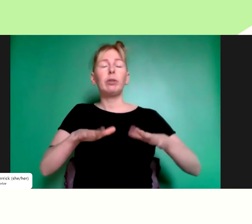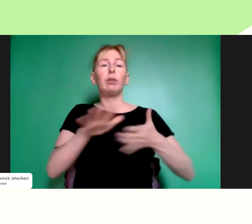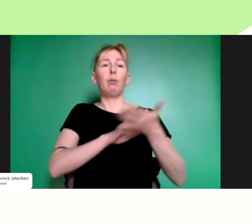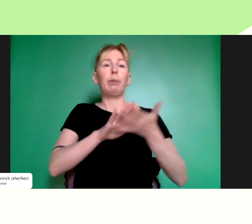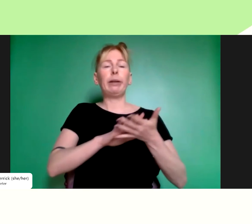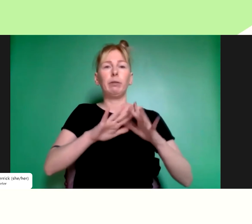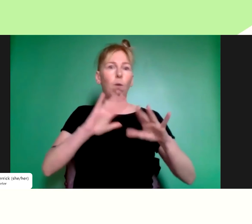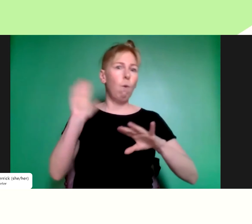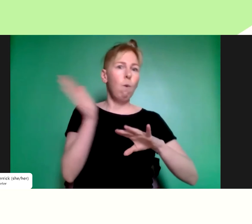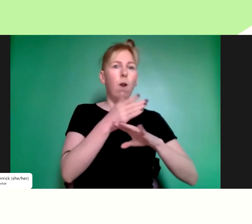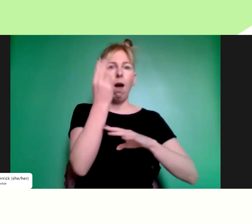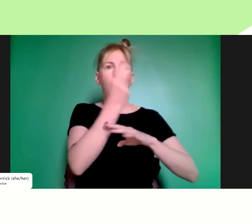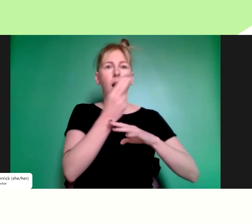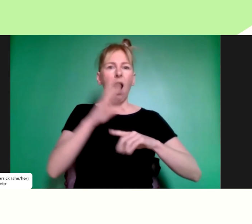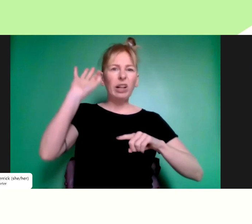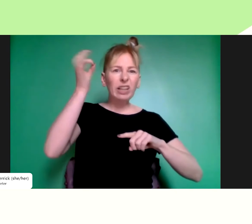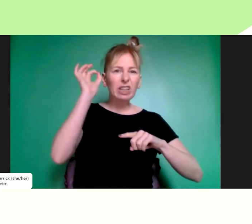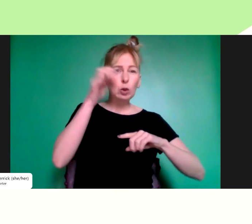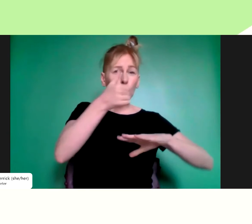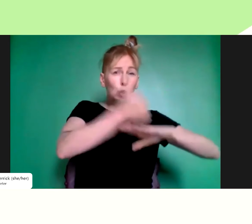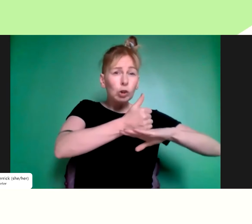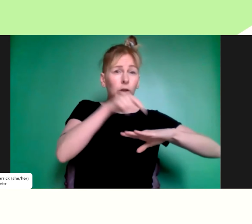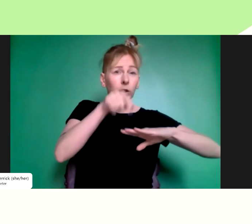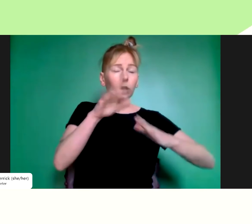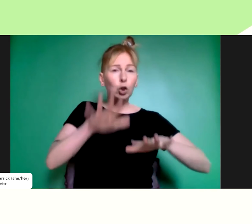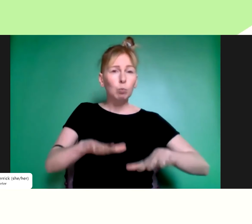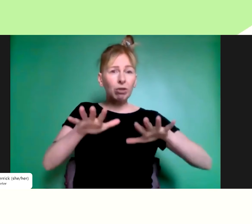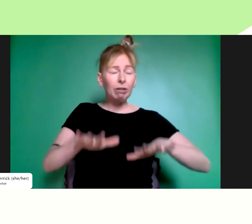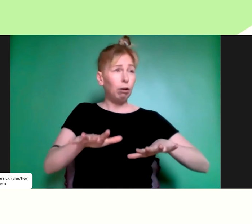working for one around 2010 and 2011, will probably remember.